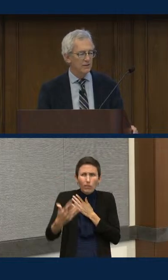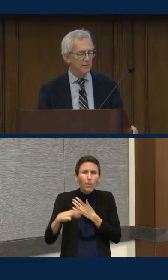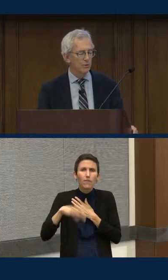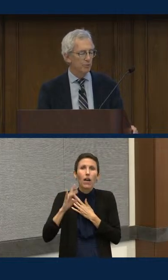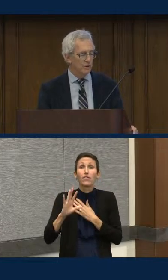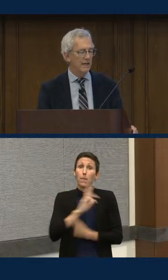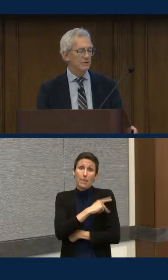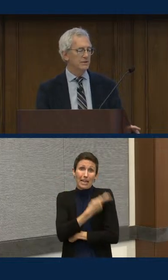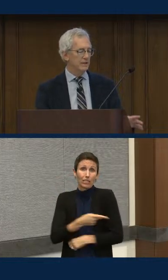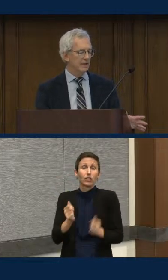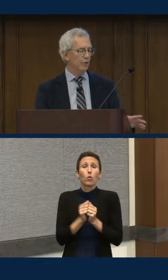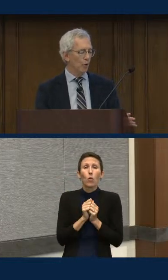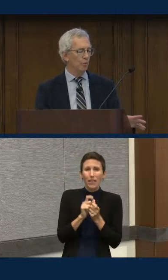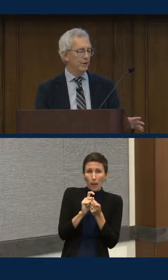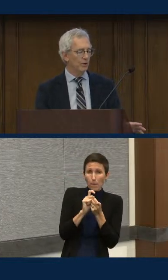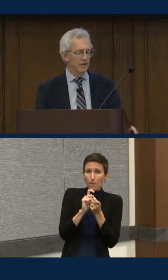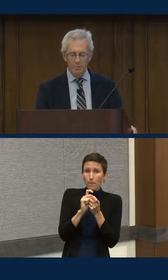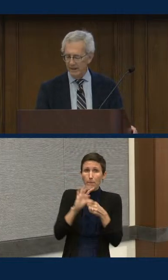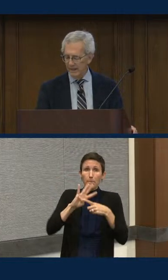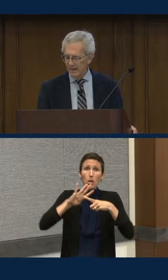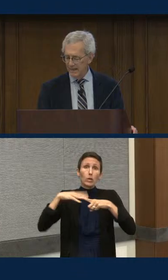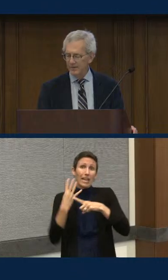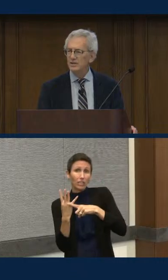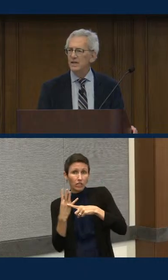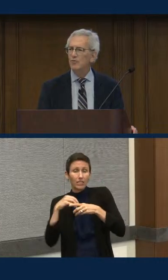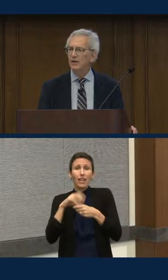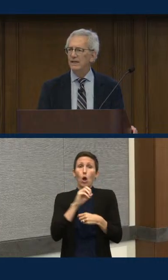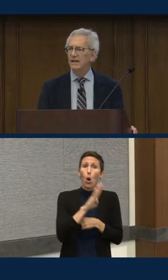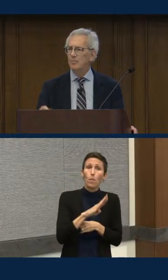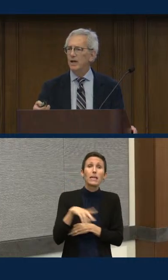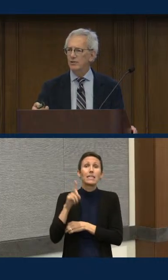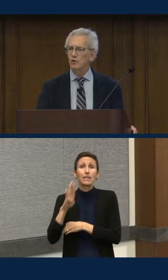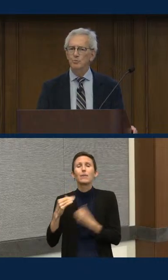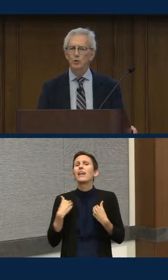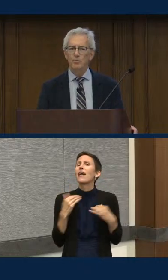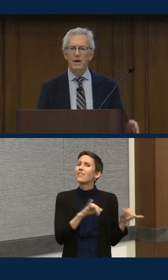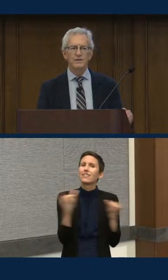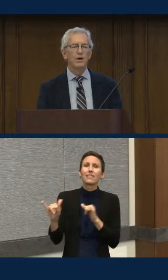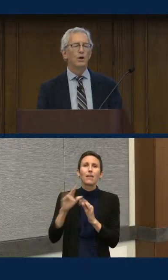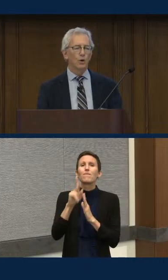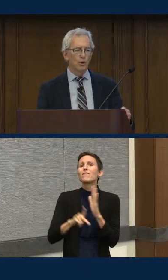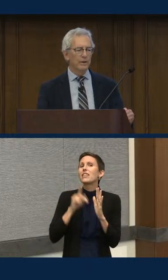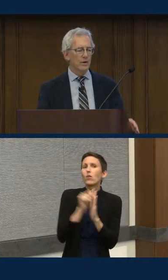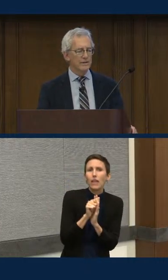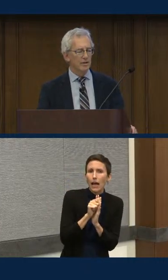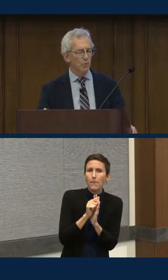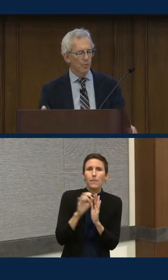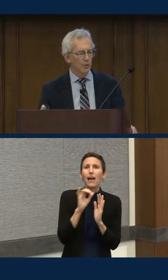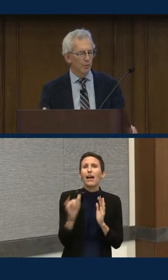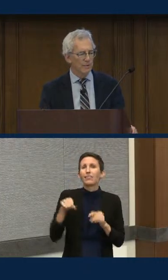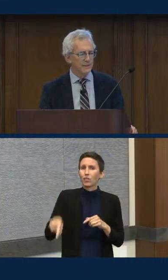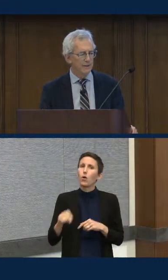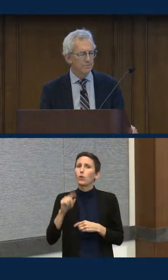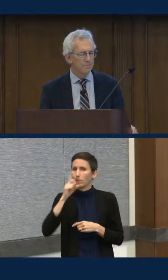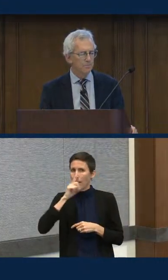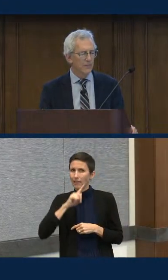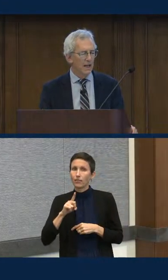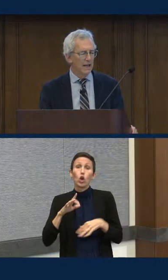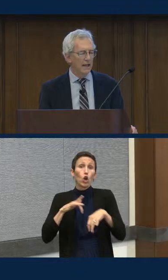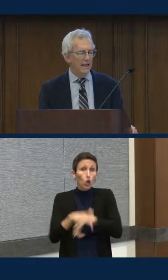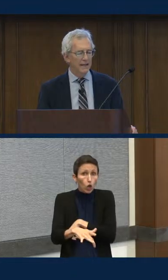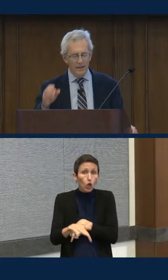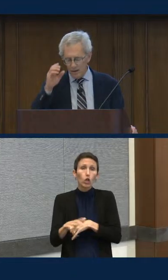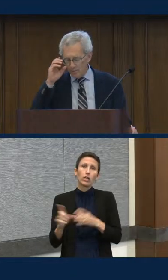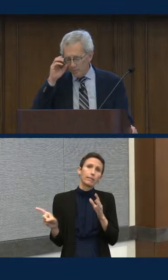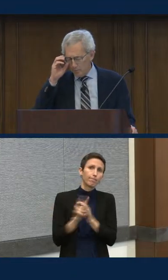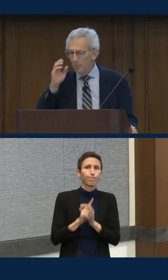mutations in either OB or DB had